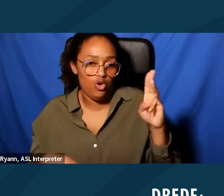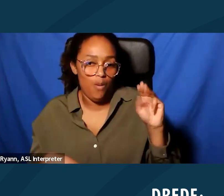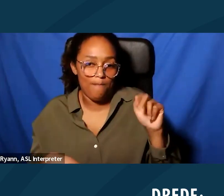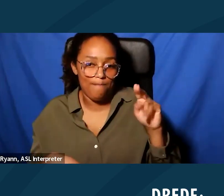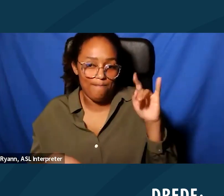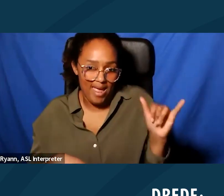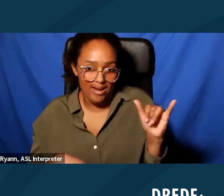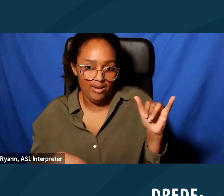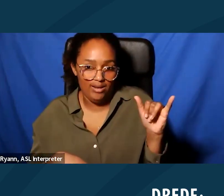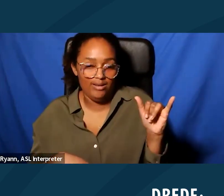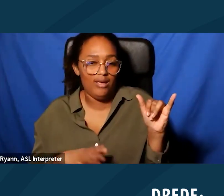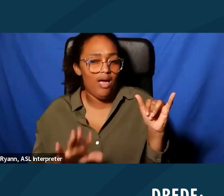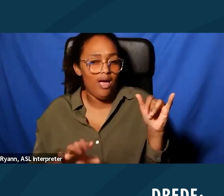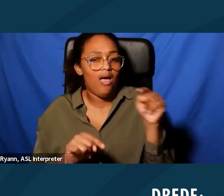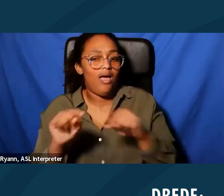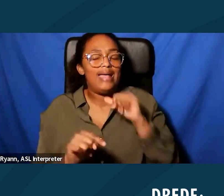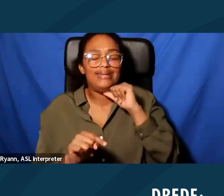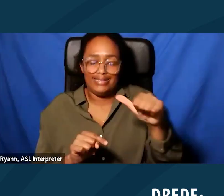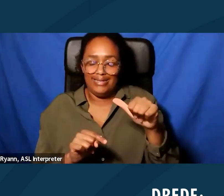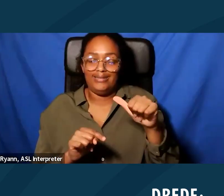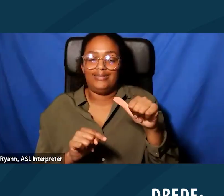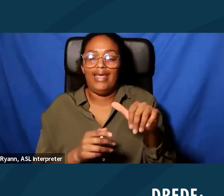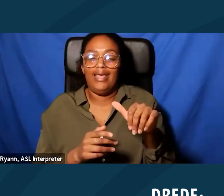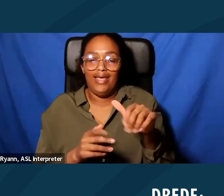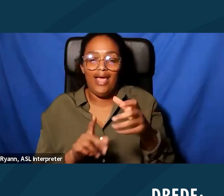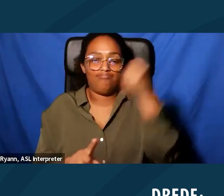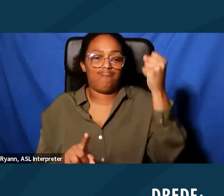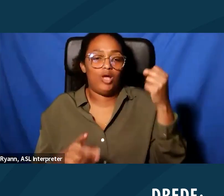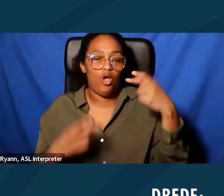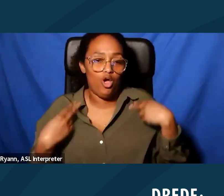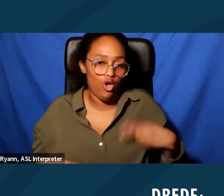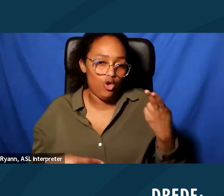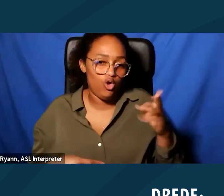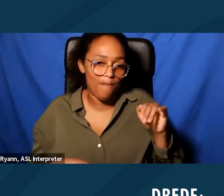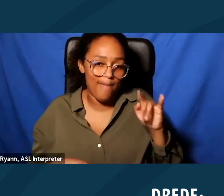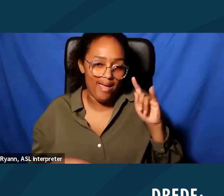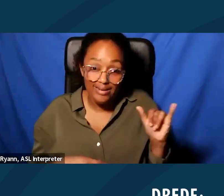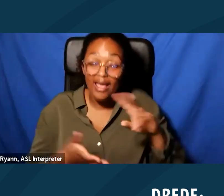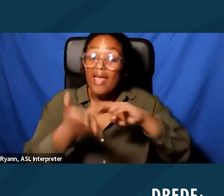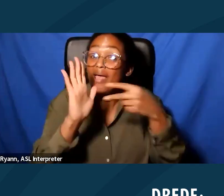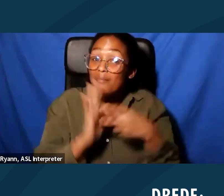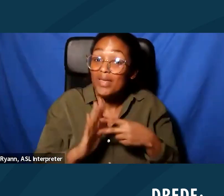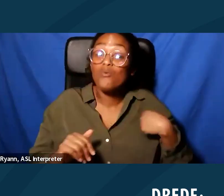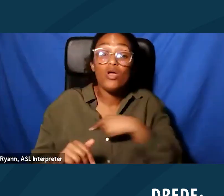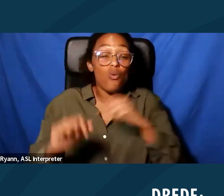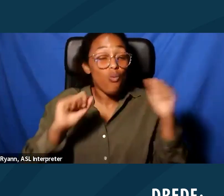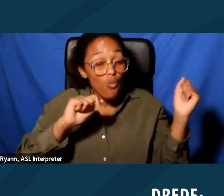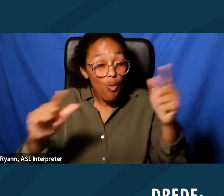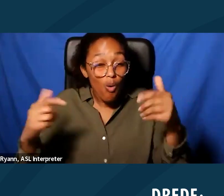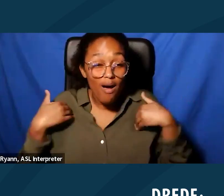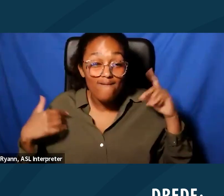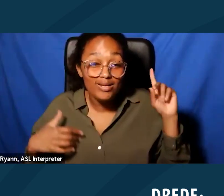erase humanity. We all have disabilities. But we're still human beings.